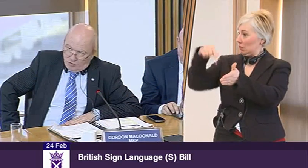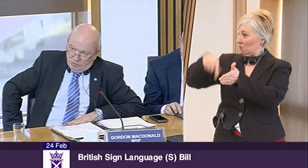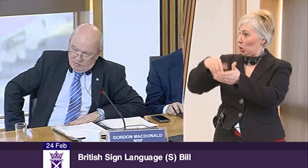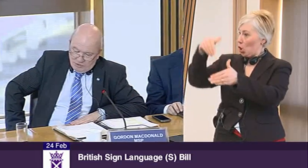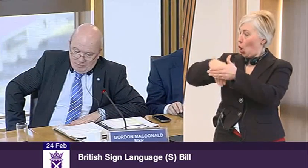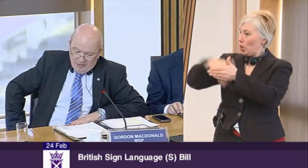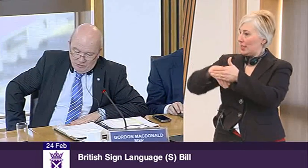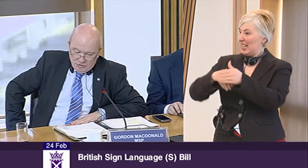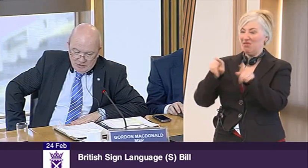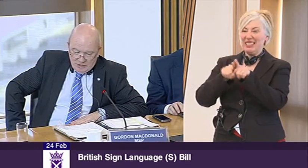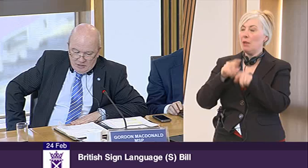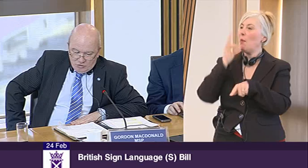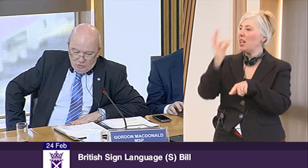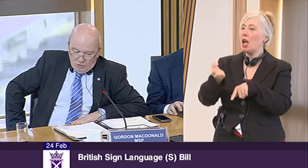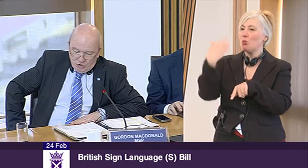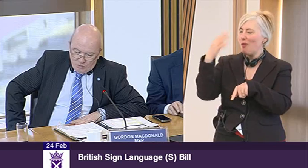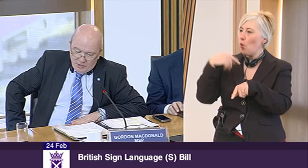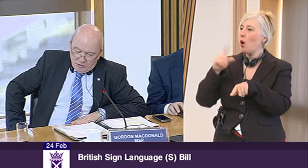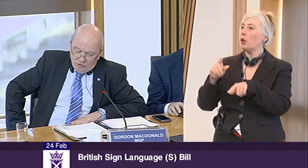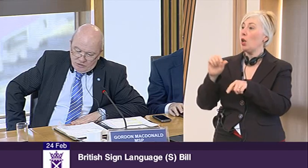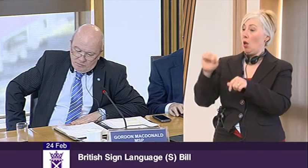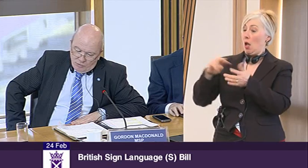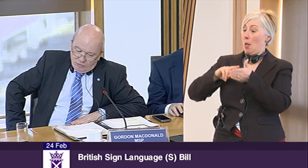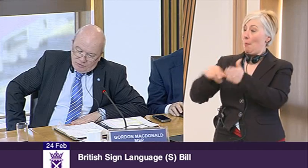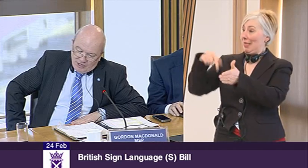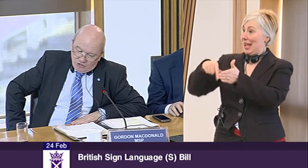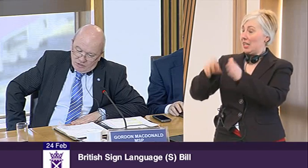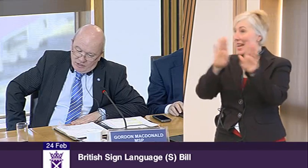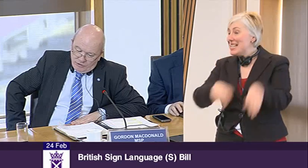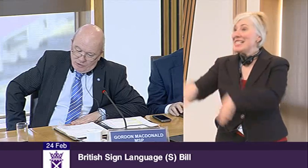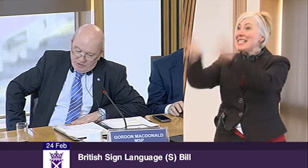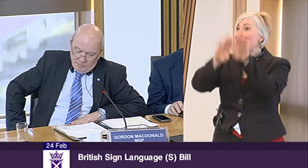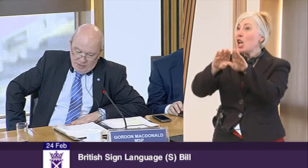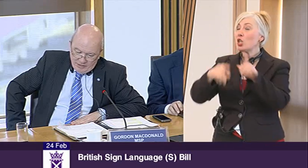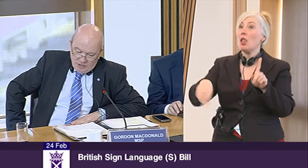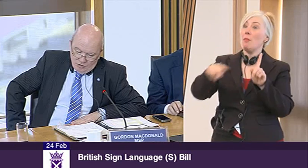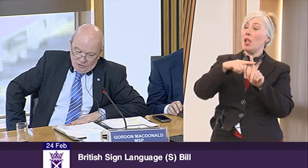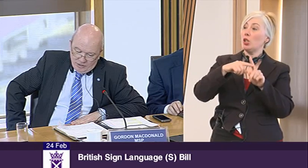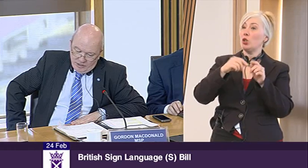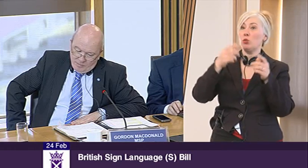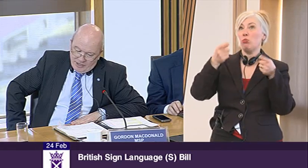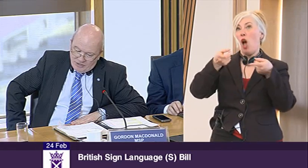those that I asked the two previous panels. What should national and local authority plans